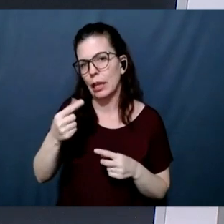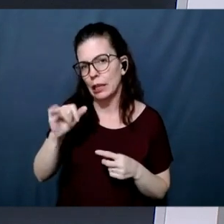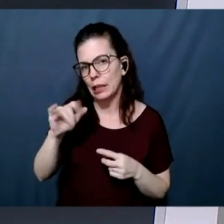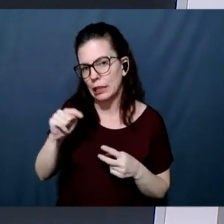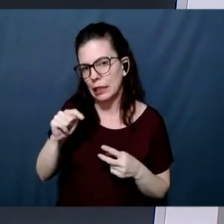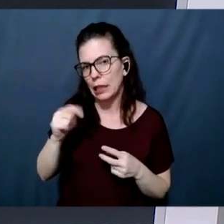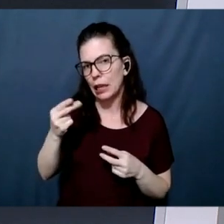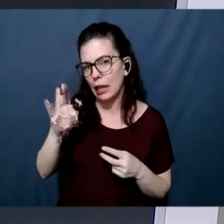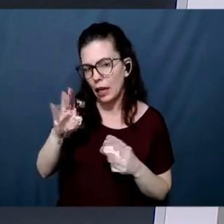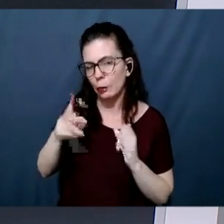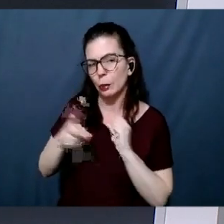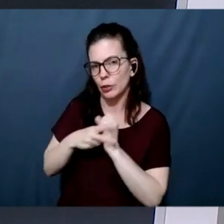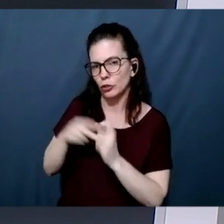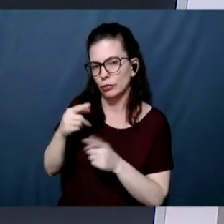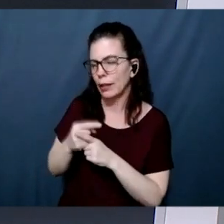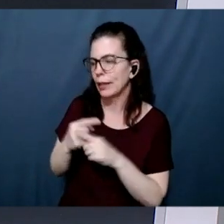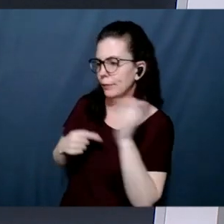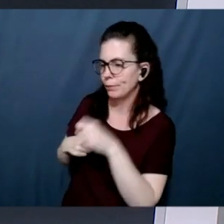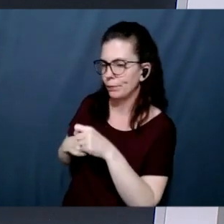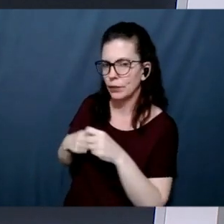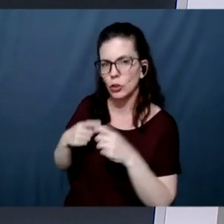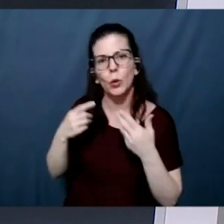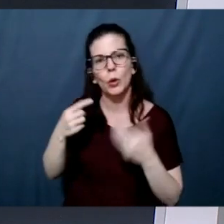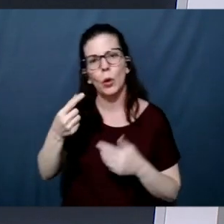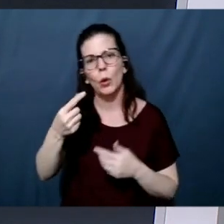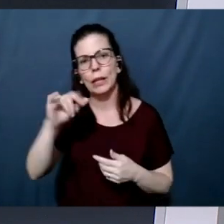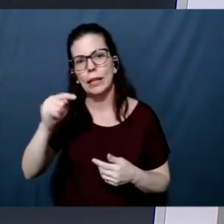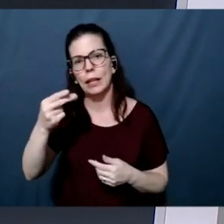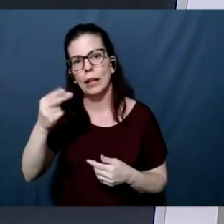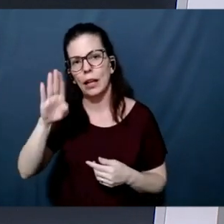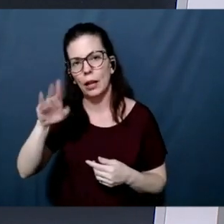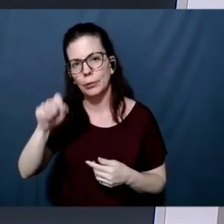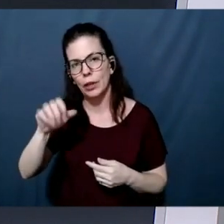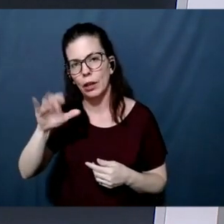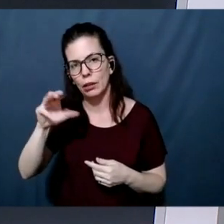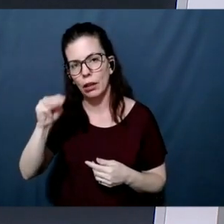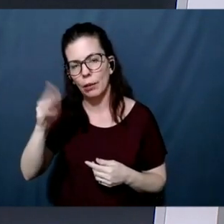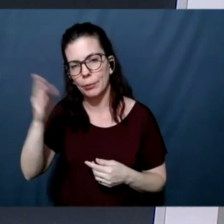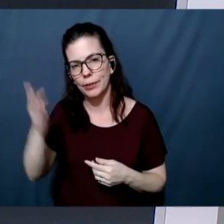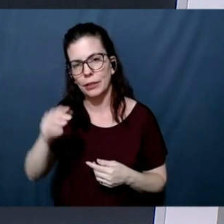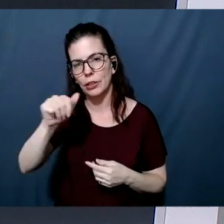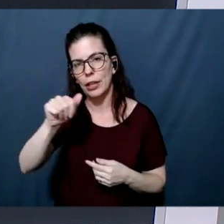So you can go to github.com/awslabs and get there. I'm pretty sure.